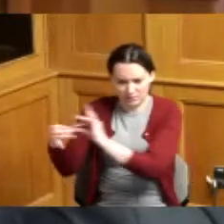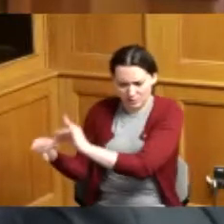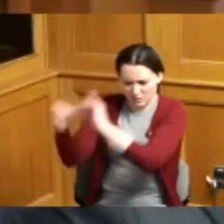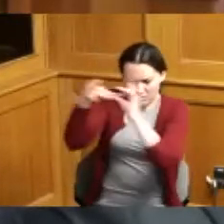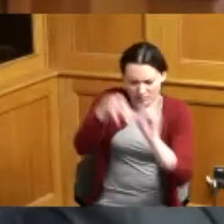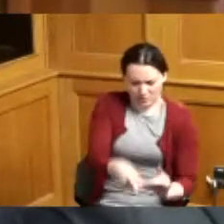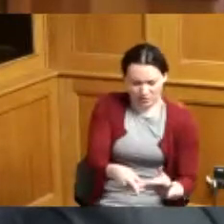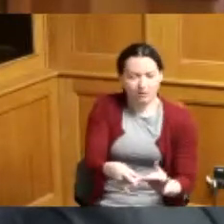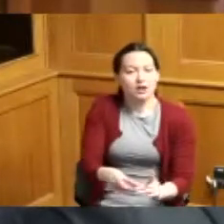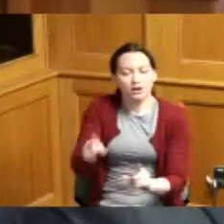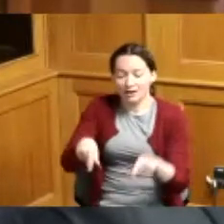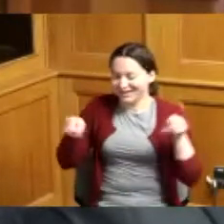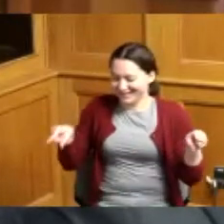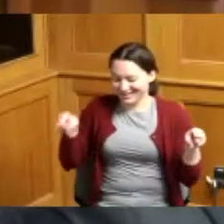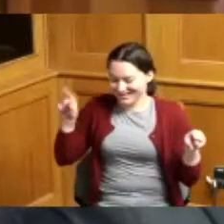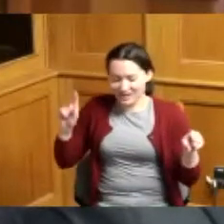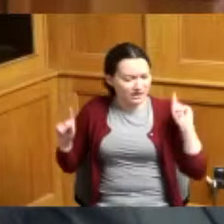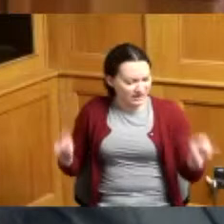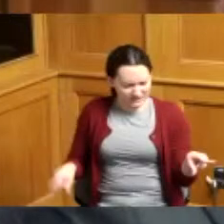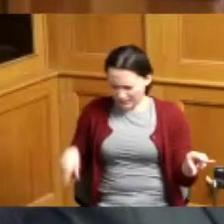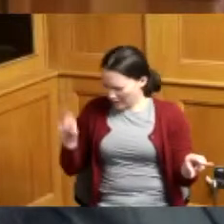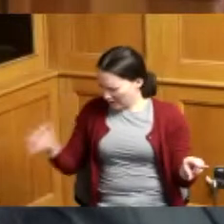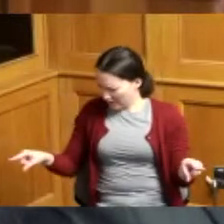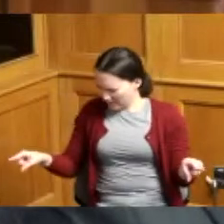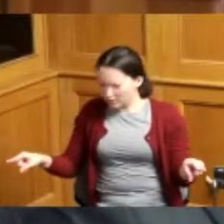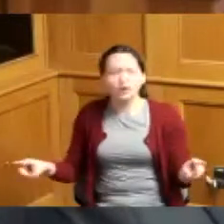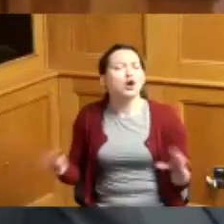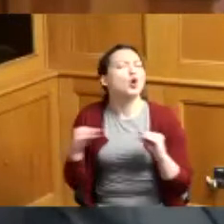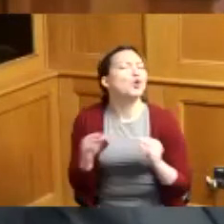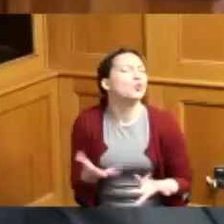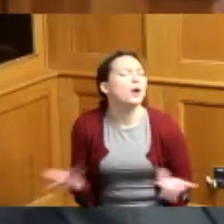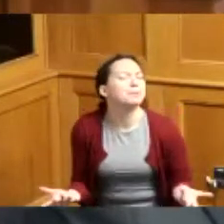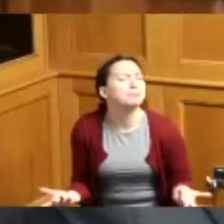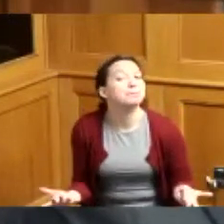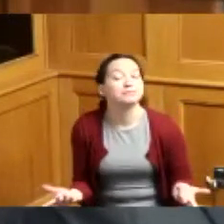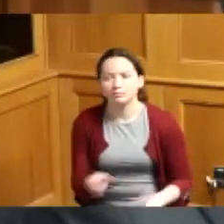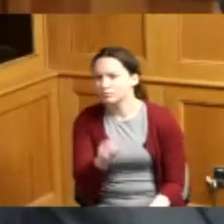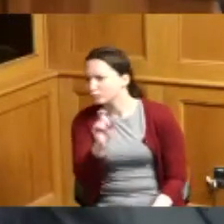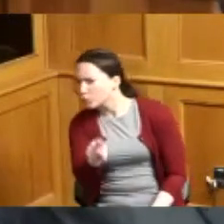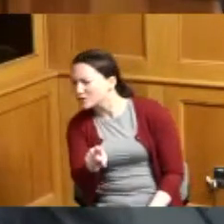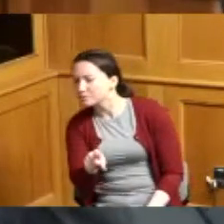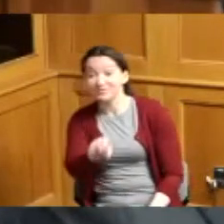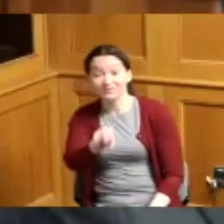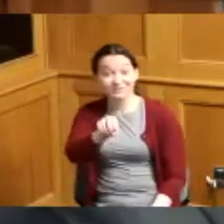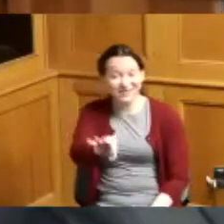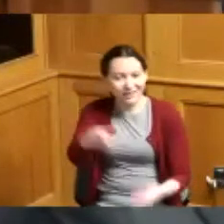addition to this we might be asked to invest and so the question then becomes if there are things